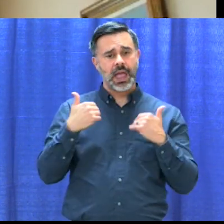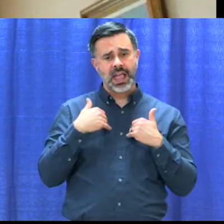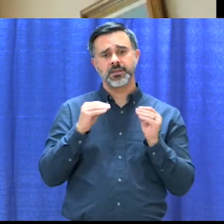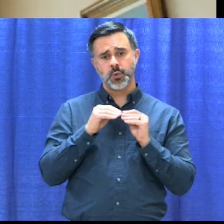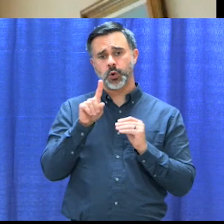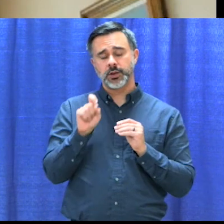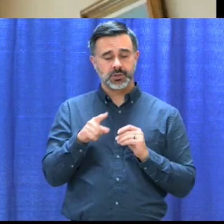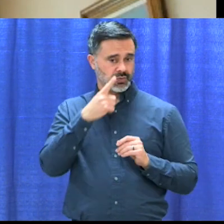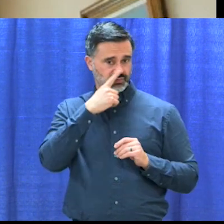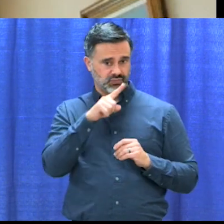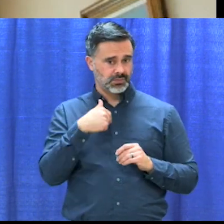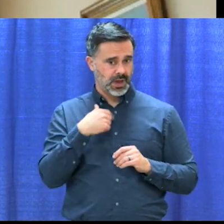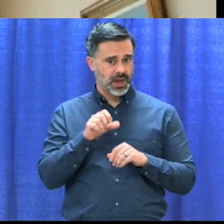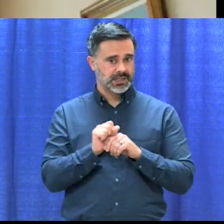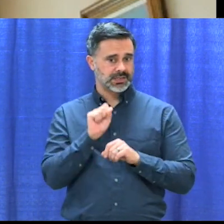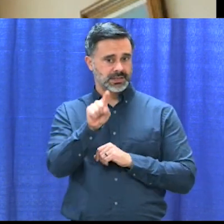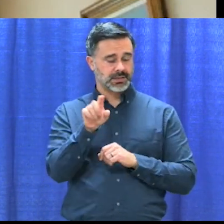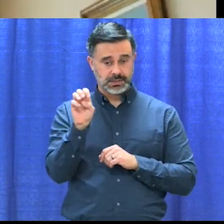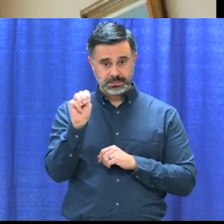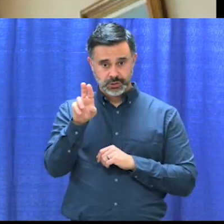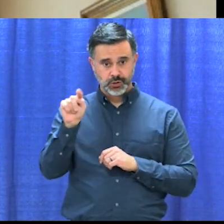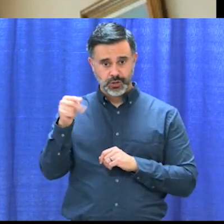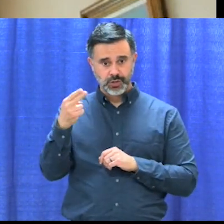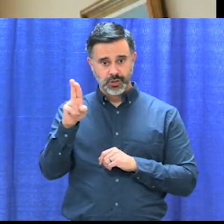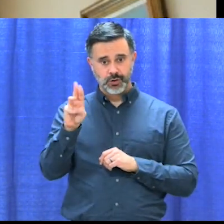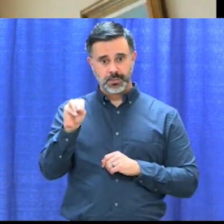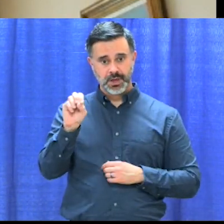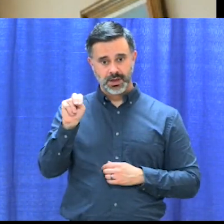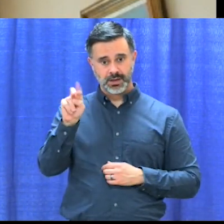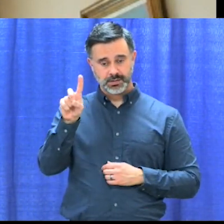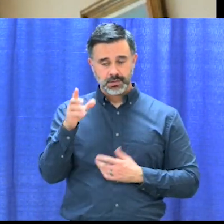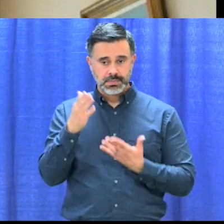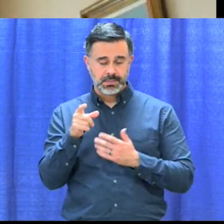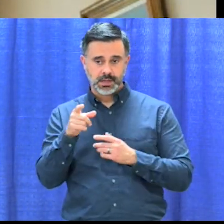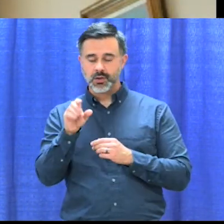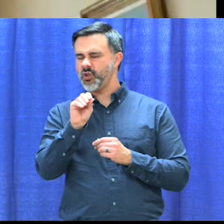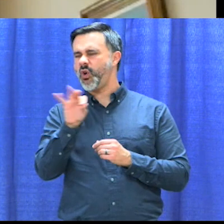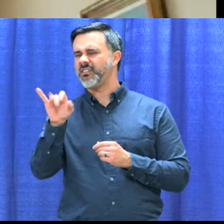to you Mr. Thurman and get answers offline that would be very helpful.